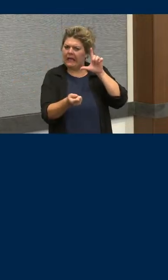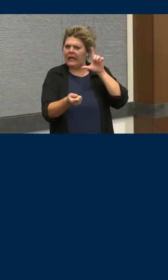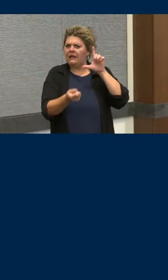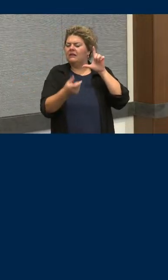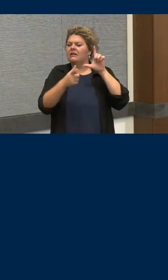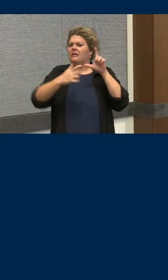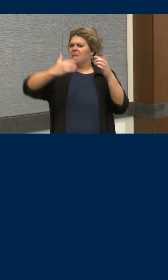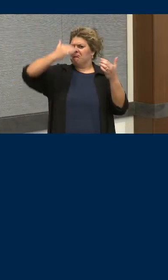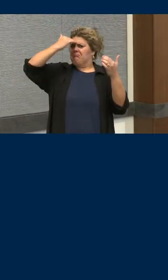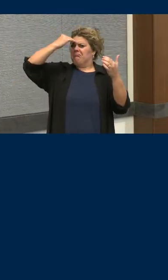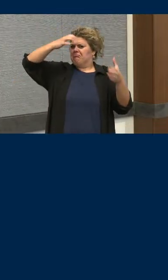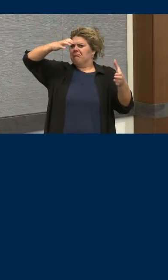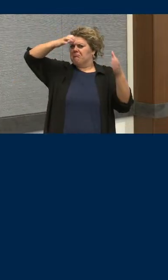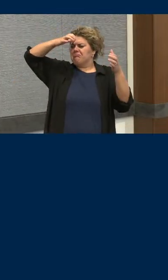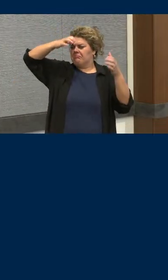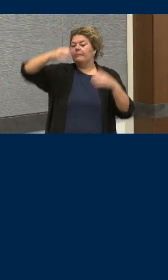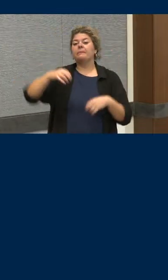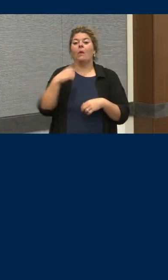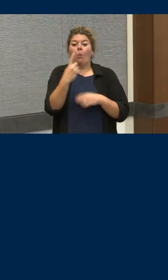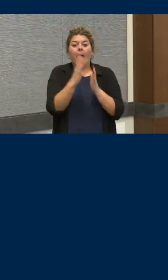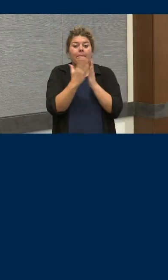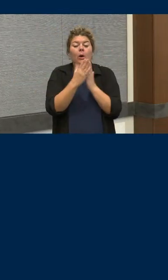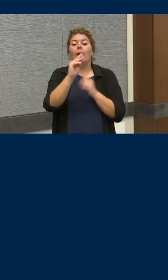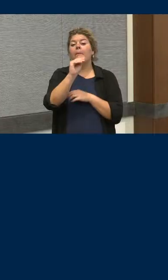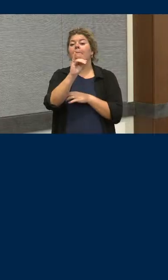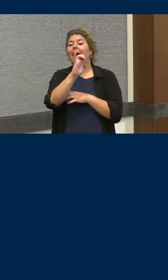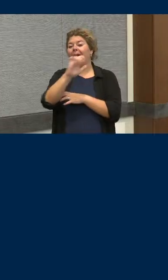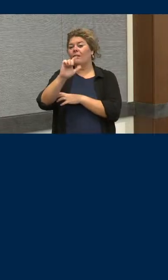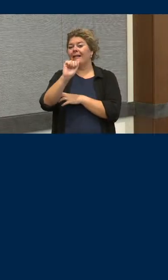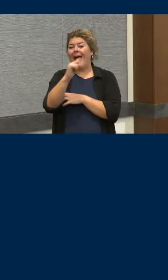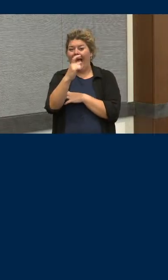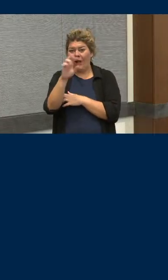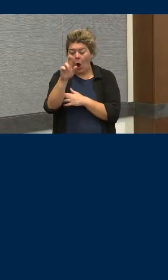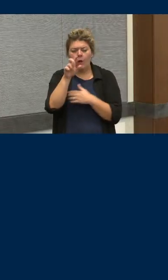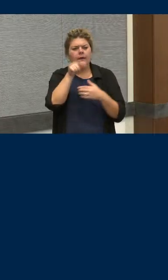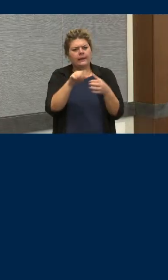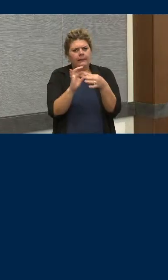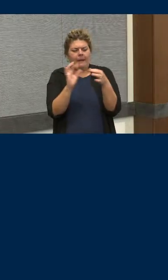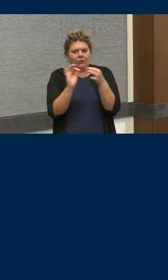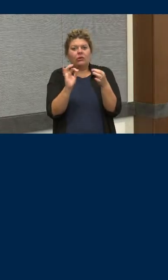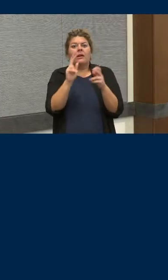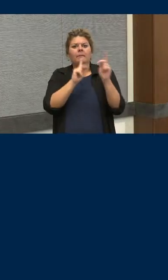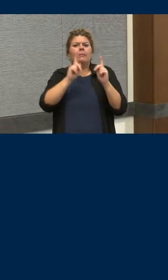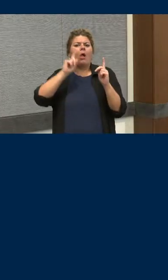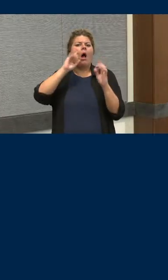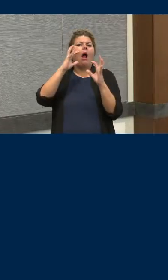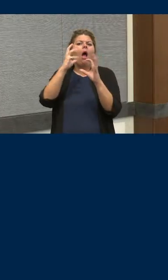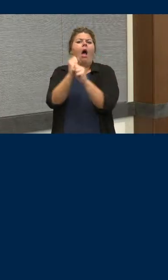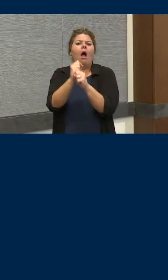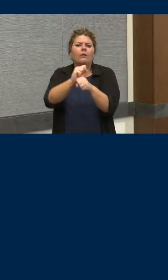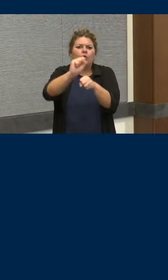Agar notes that people may be drawn toward careers as professional strangers because